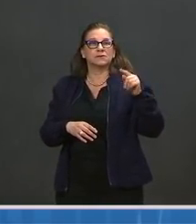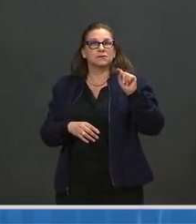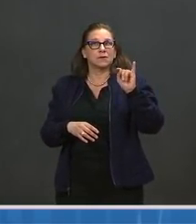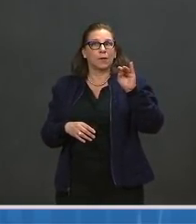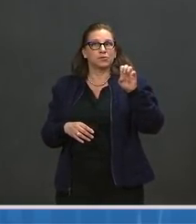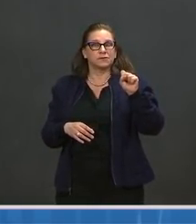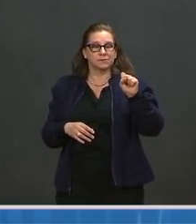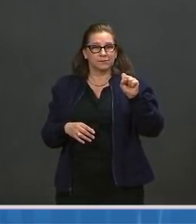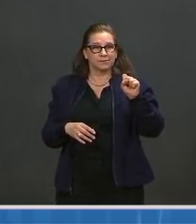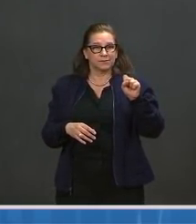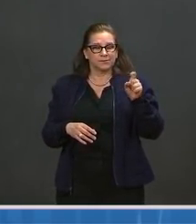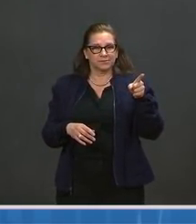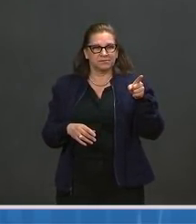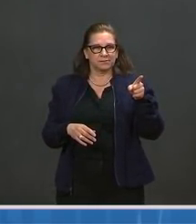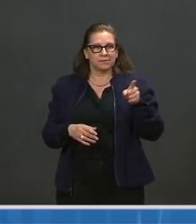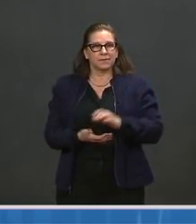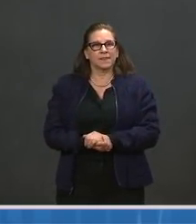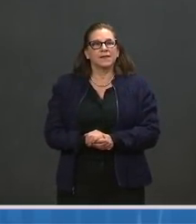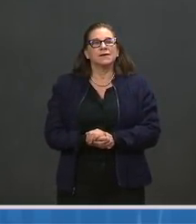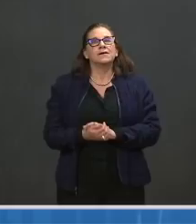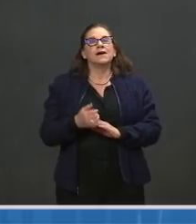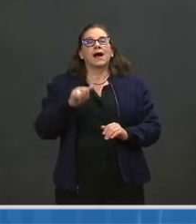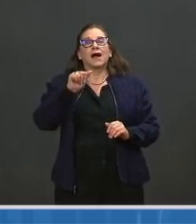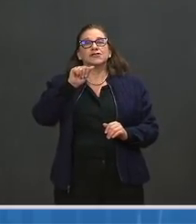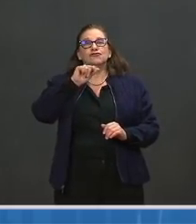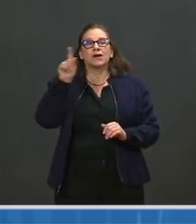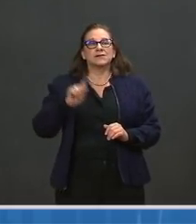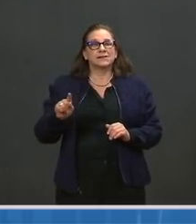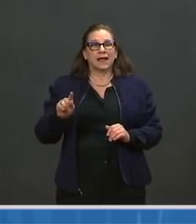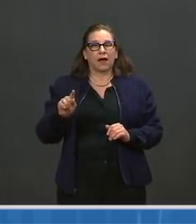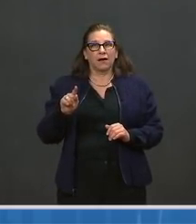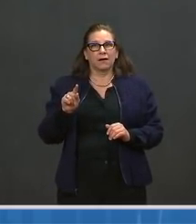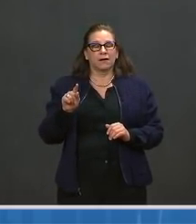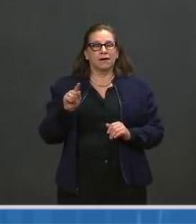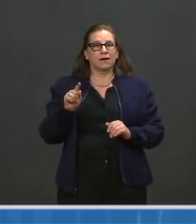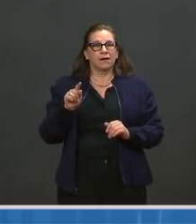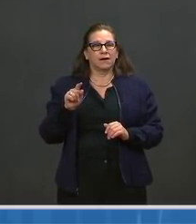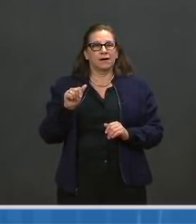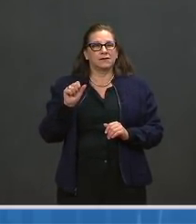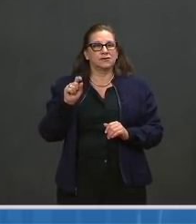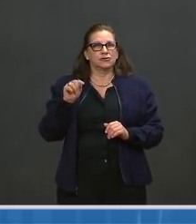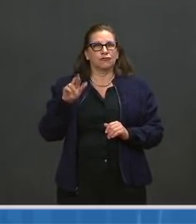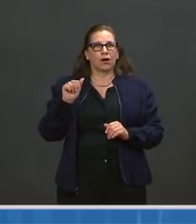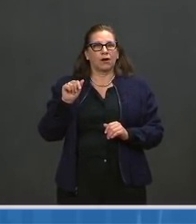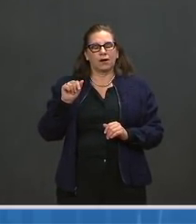and also robust data from Novavax, it looks like both of those might get emergency approval by May.